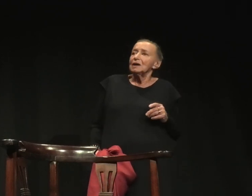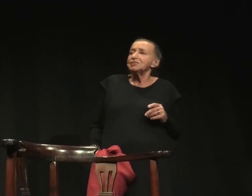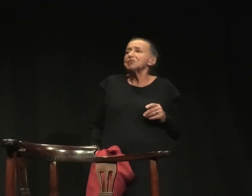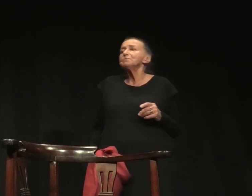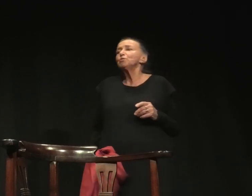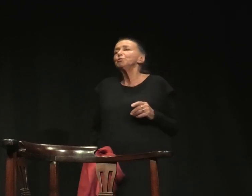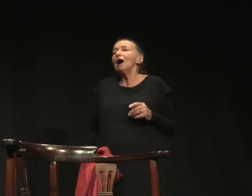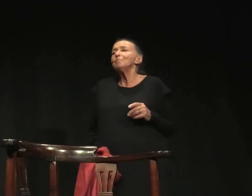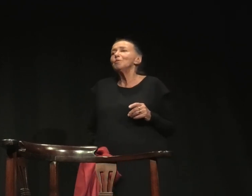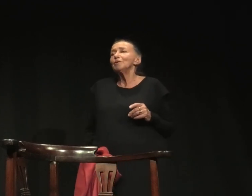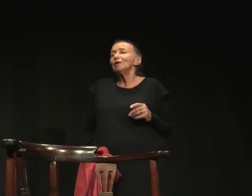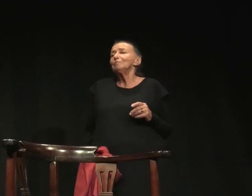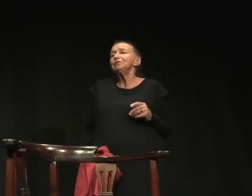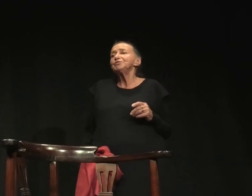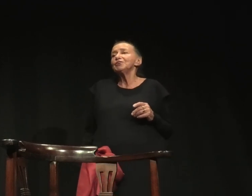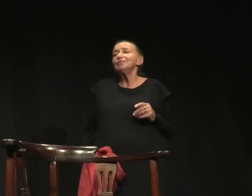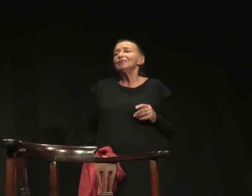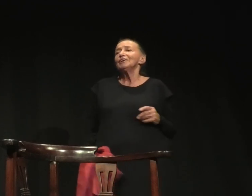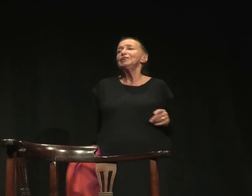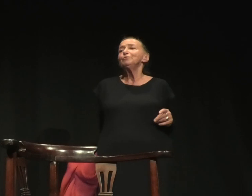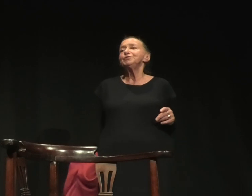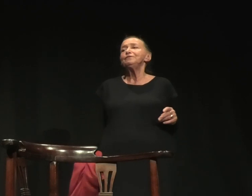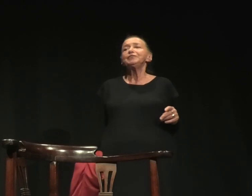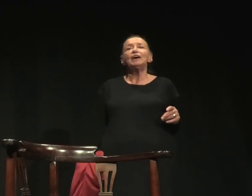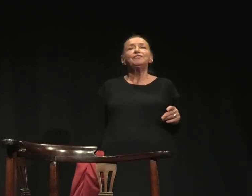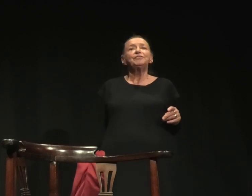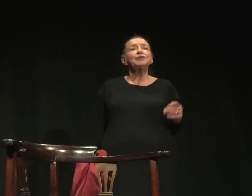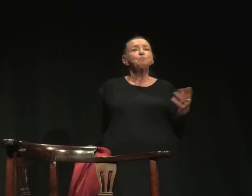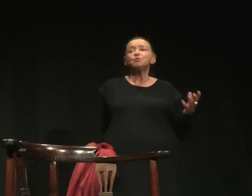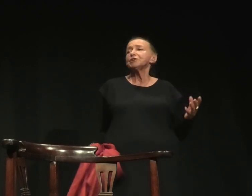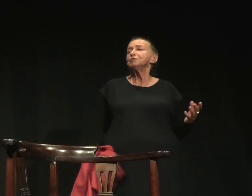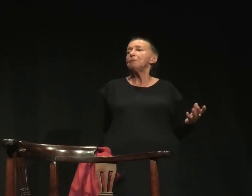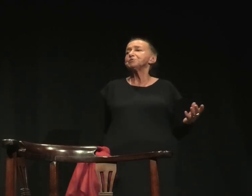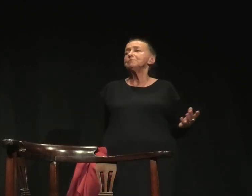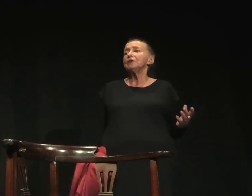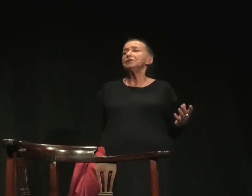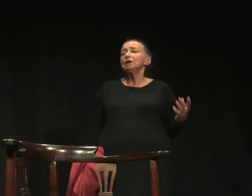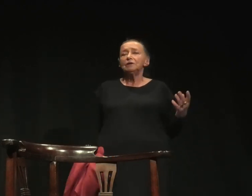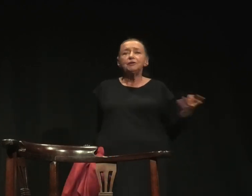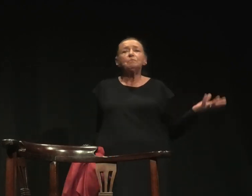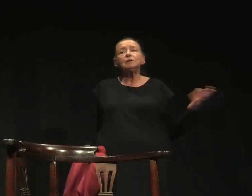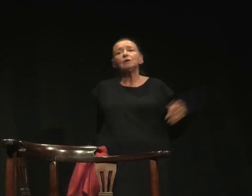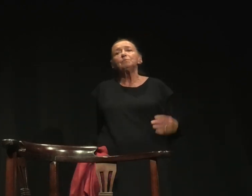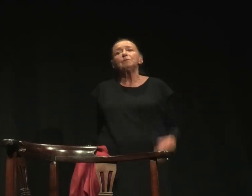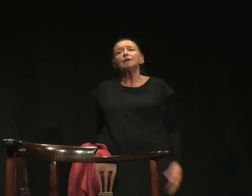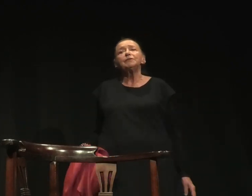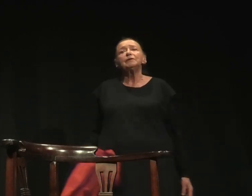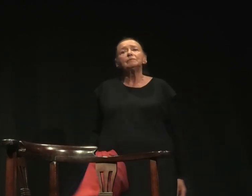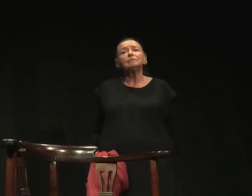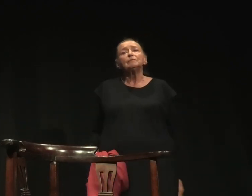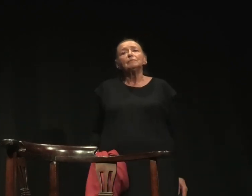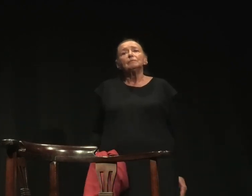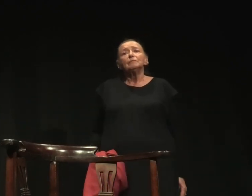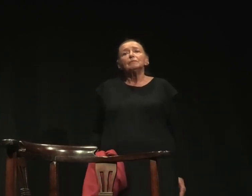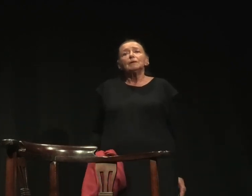He neared the ladies, bowing as he spoke, scattering, now compliments, now smoke.